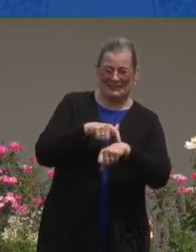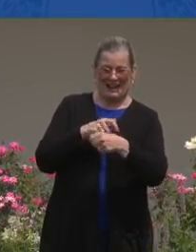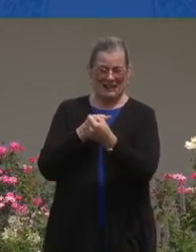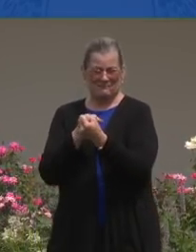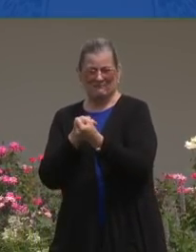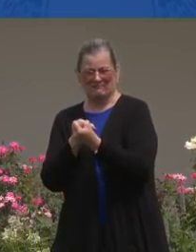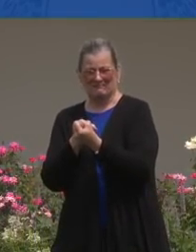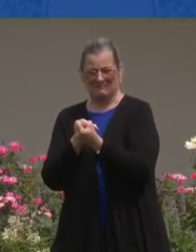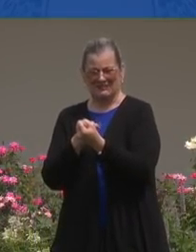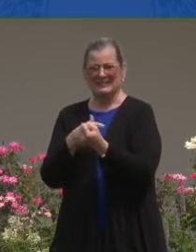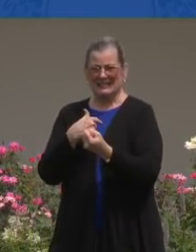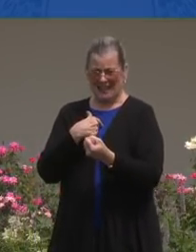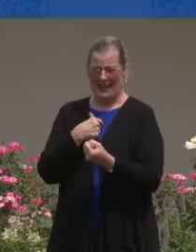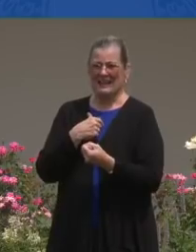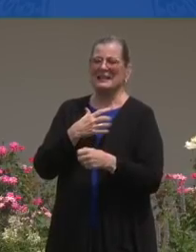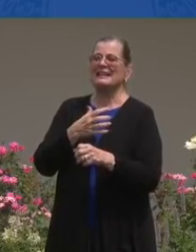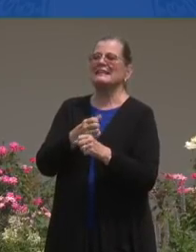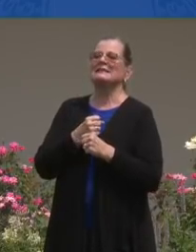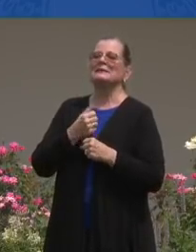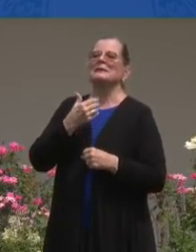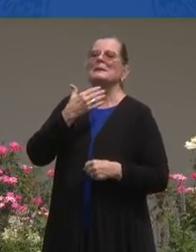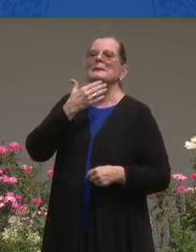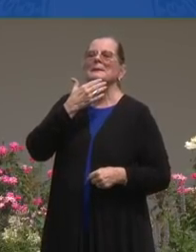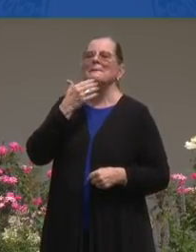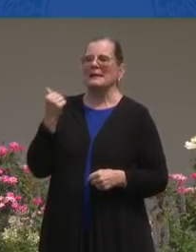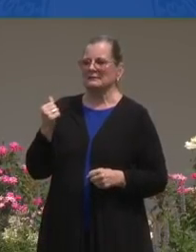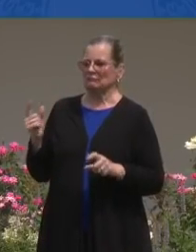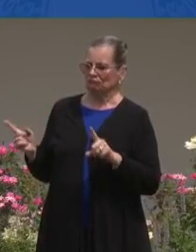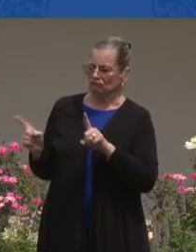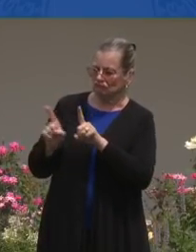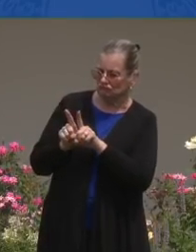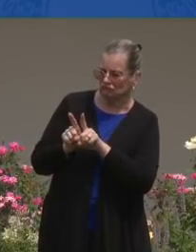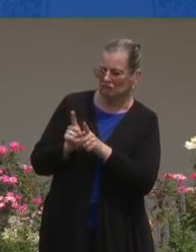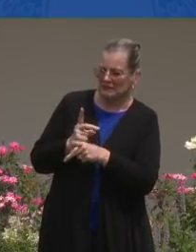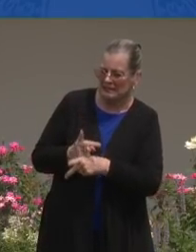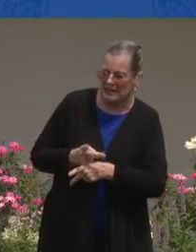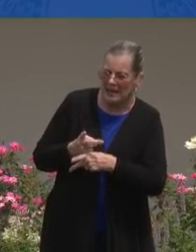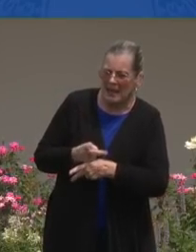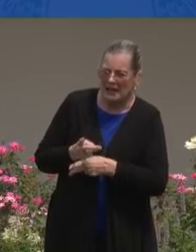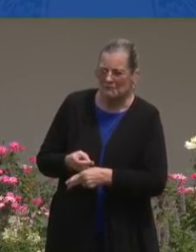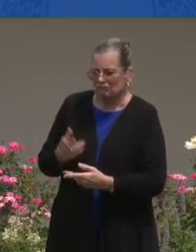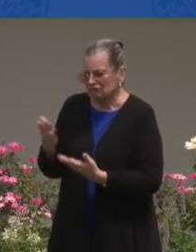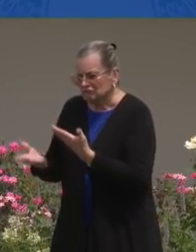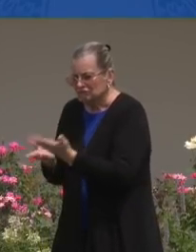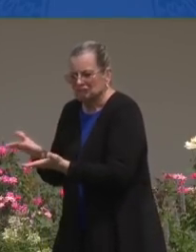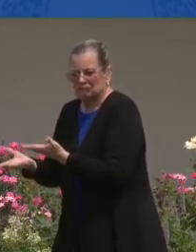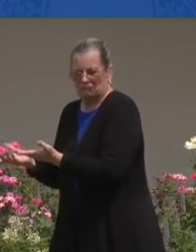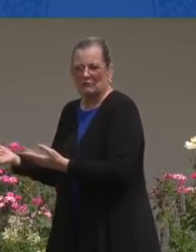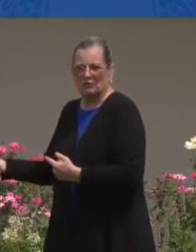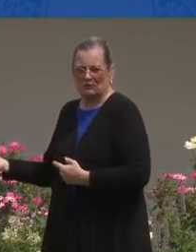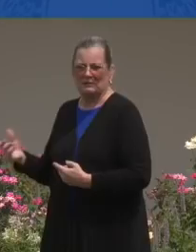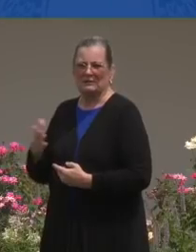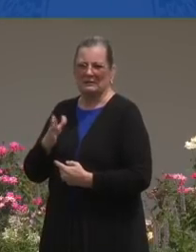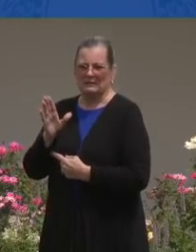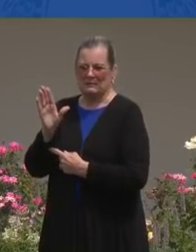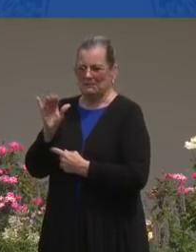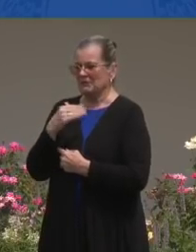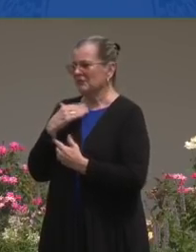I want to thank President Biden, Vice President Harris and the Biden administration for being advocates